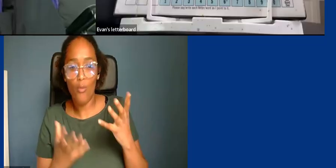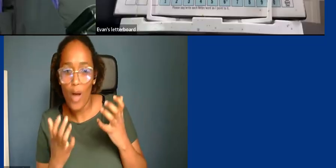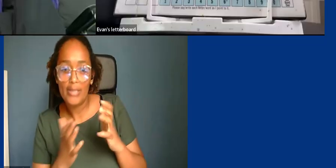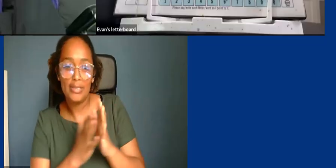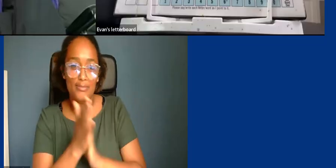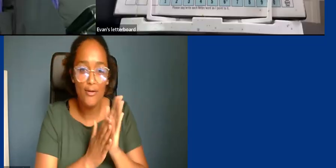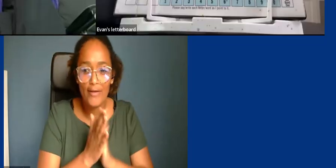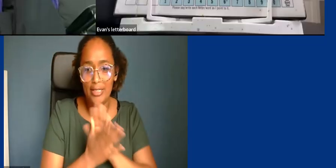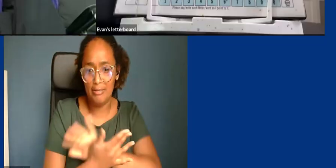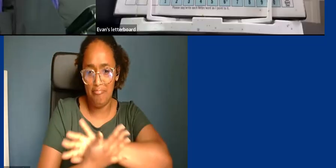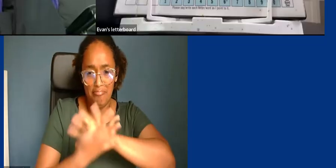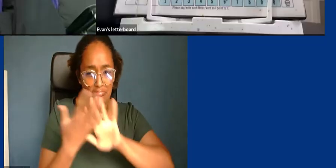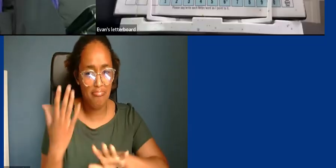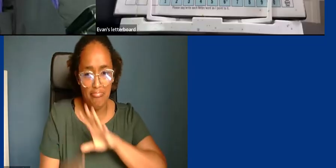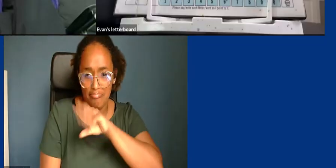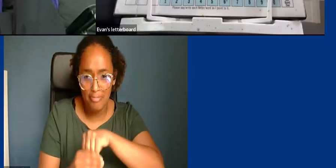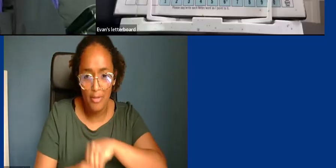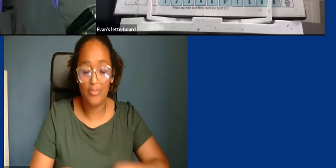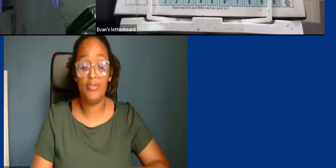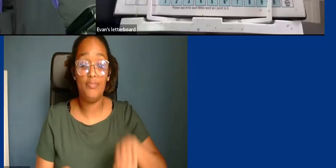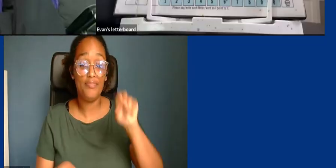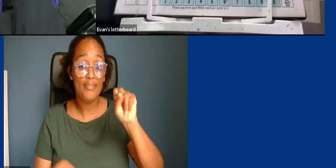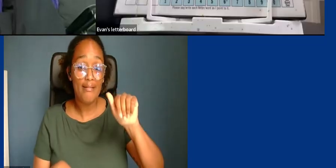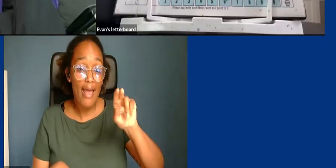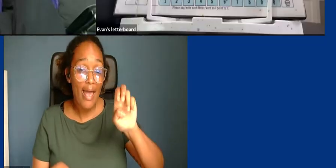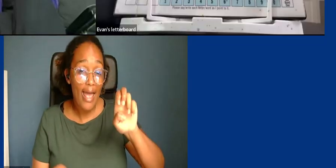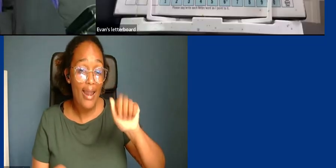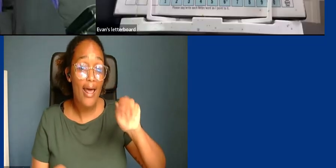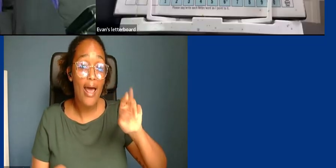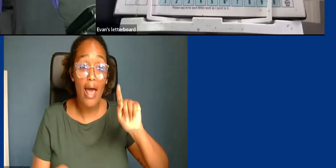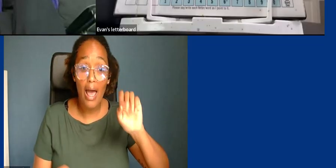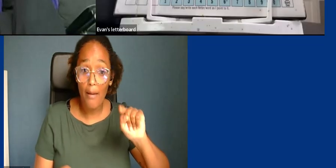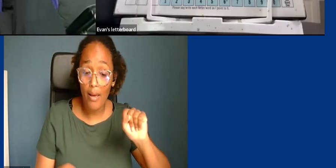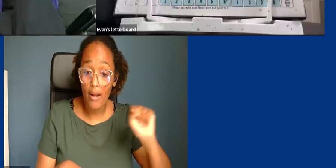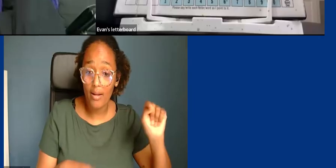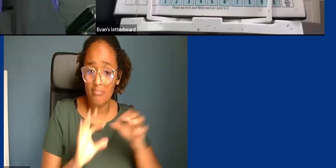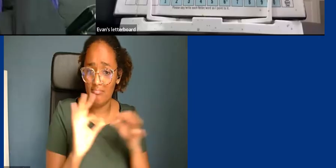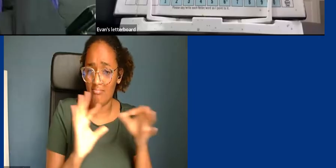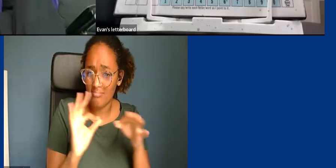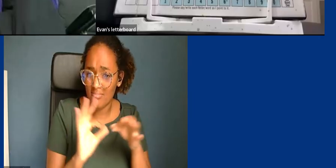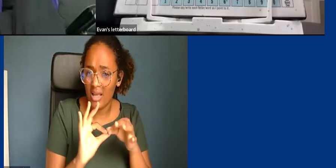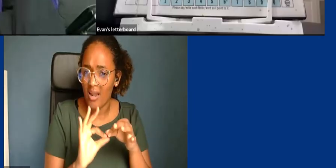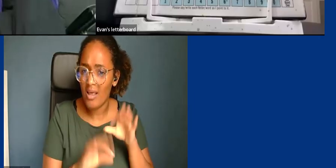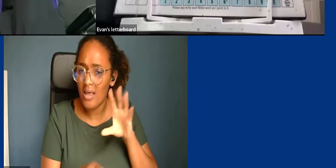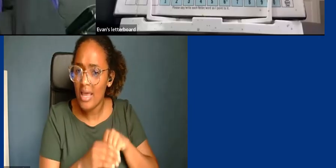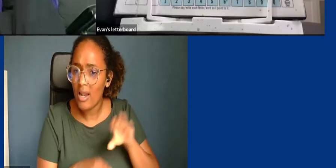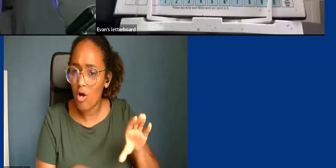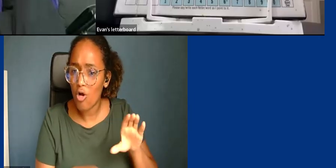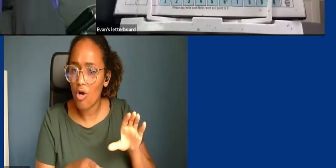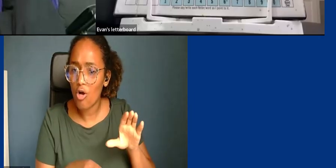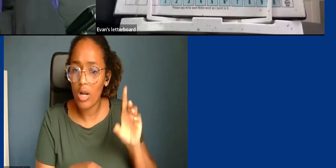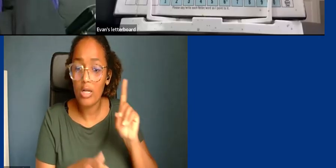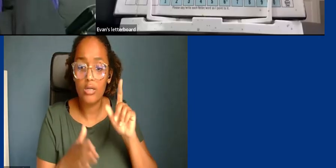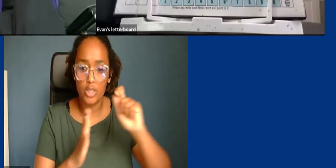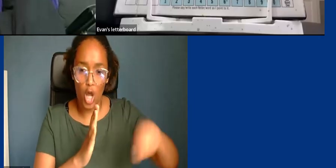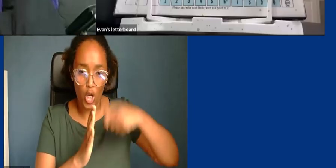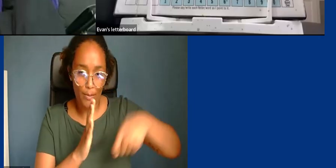Quote, yes, I think about sex almost all the time, like 99% of the time.